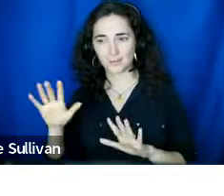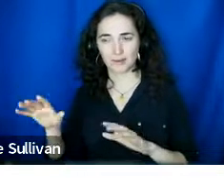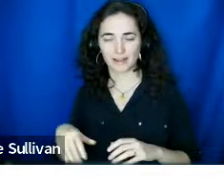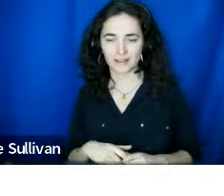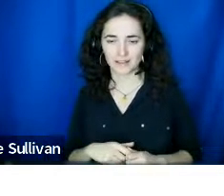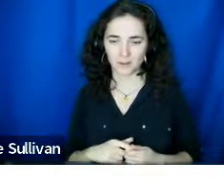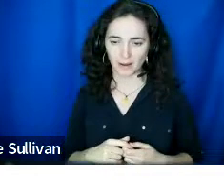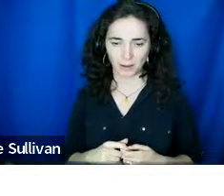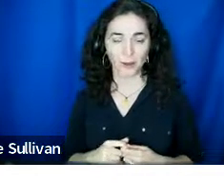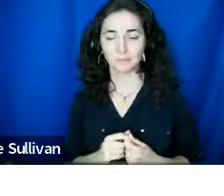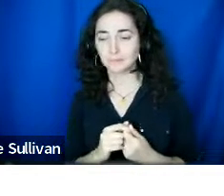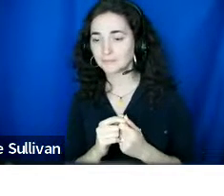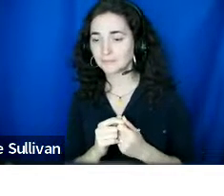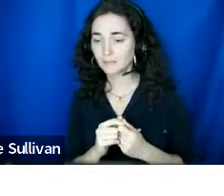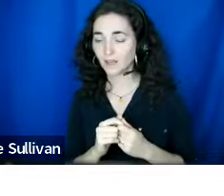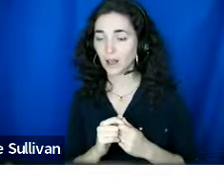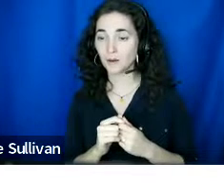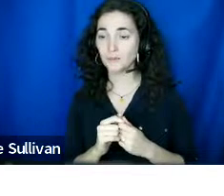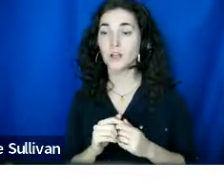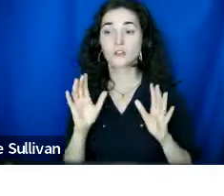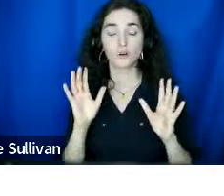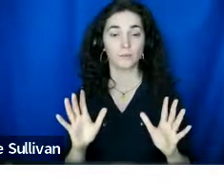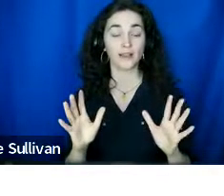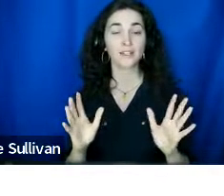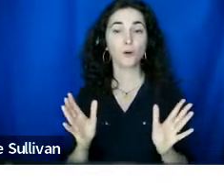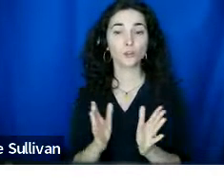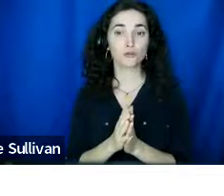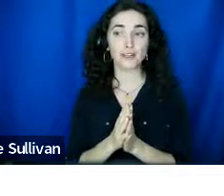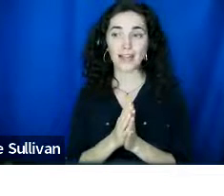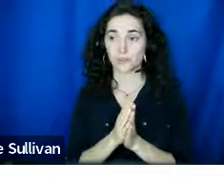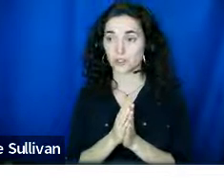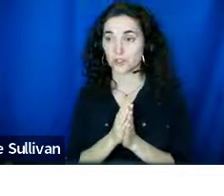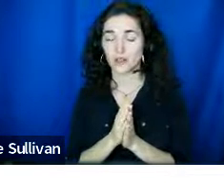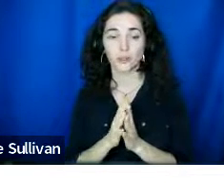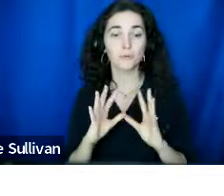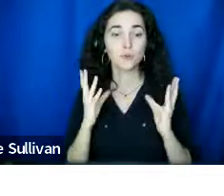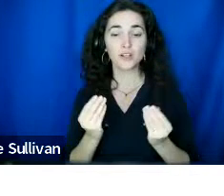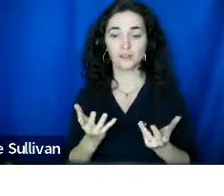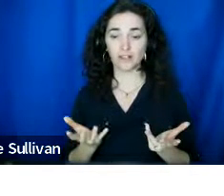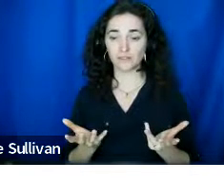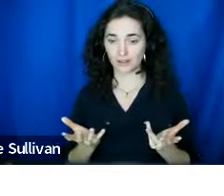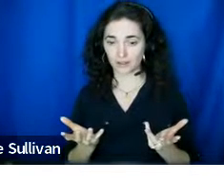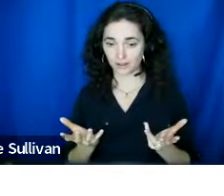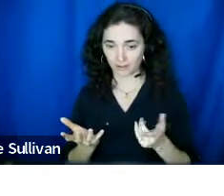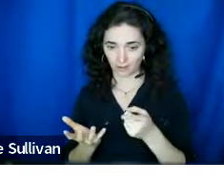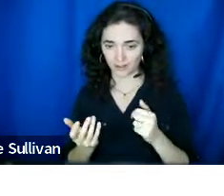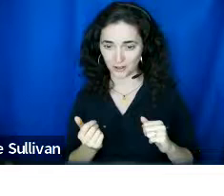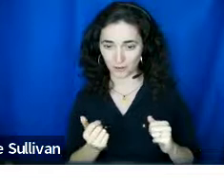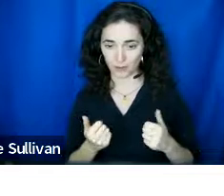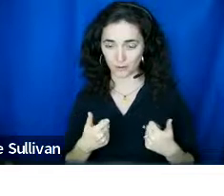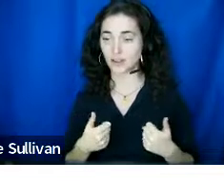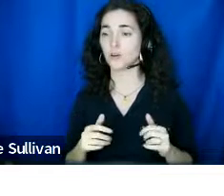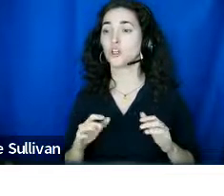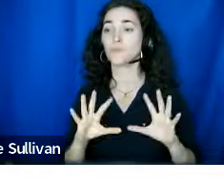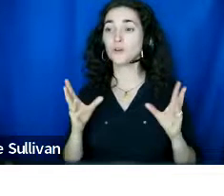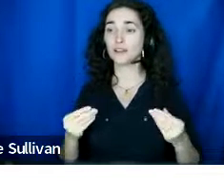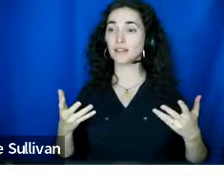It's coming back. I think it's coming back. Okay, So exposure to language, the beauty of living... There you go, Amber. Thank you.